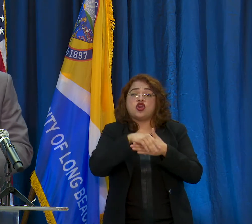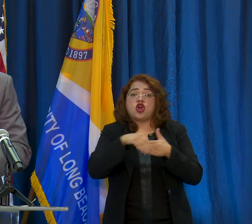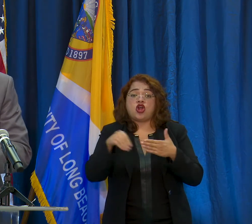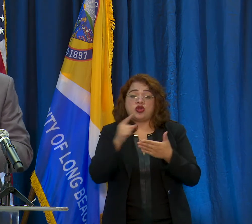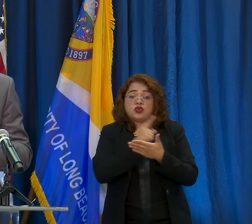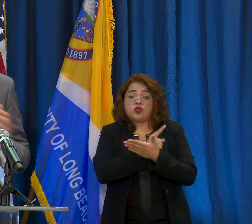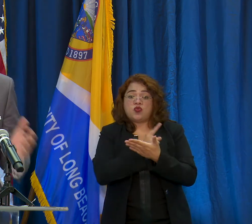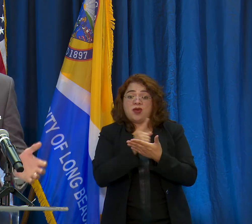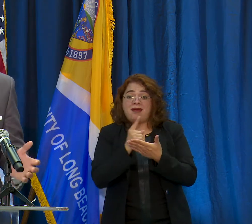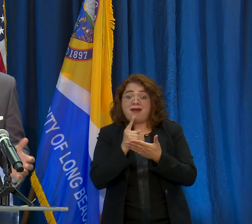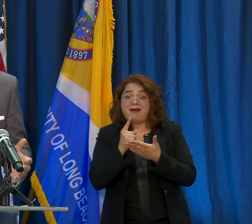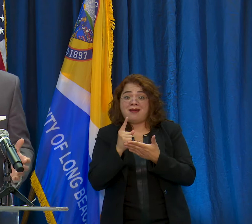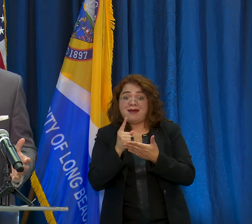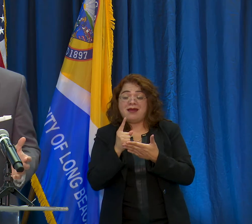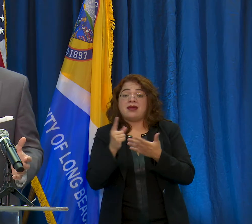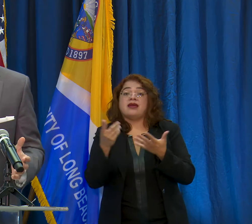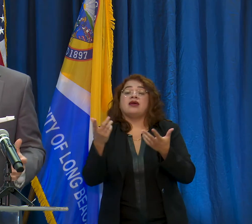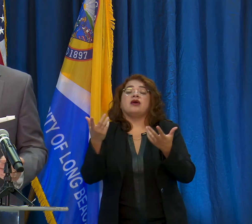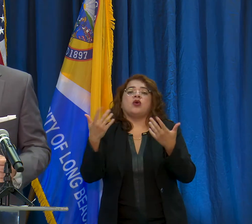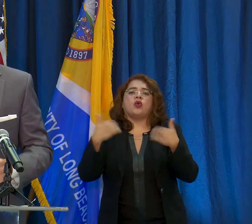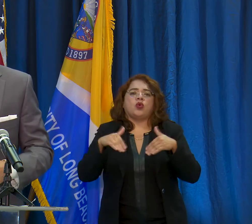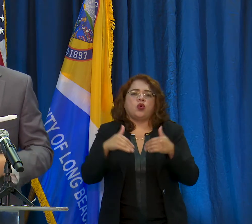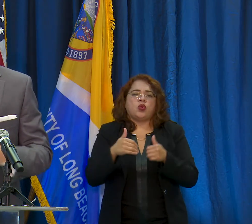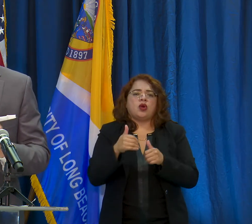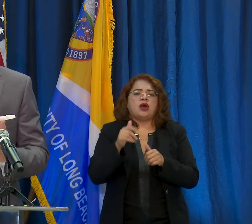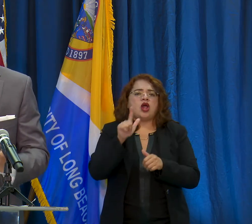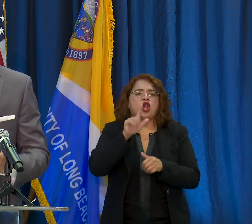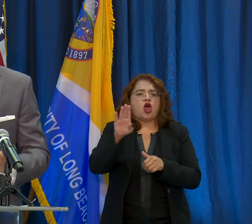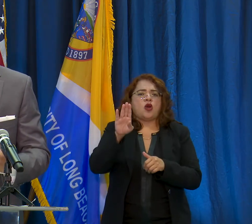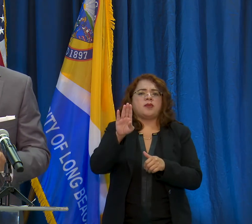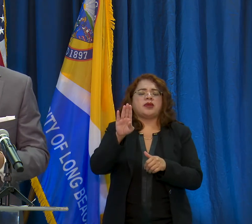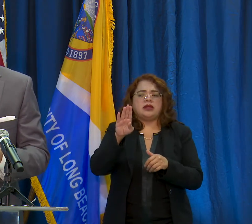that comes into Long Beach households, which pays for groceries